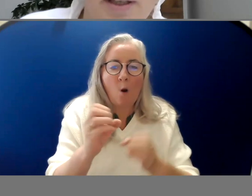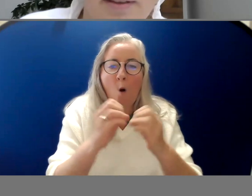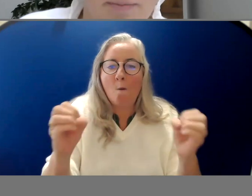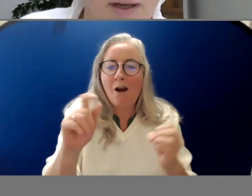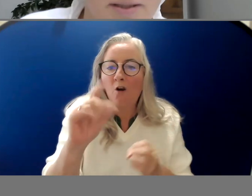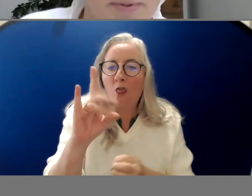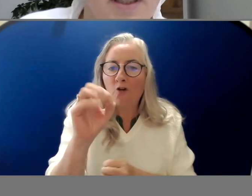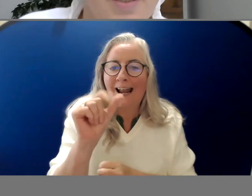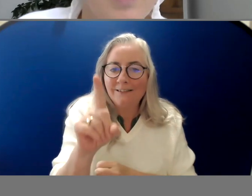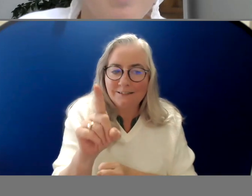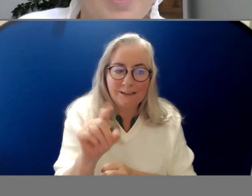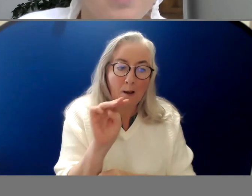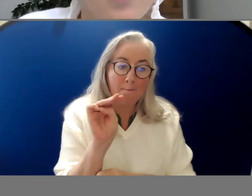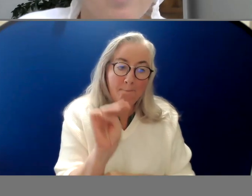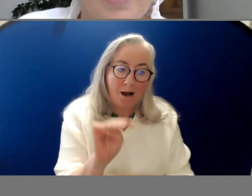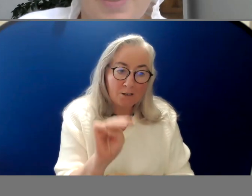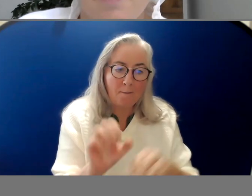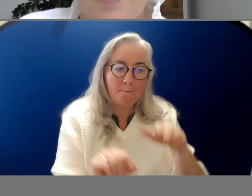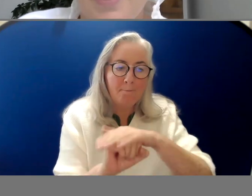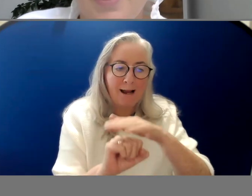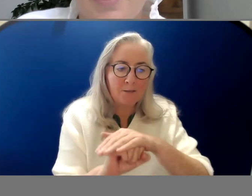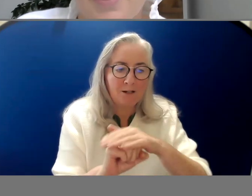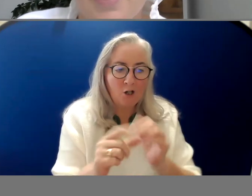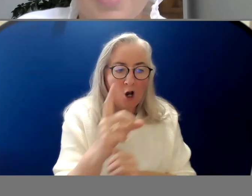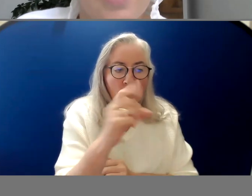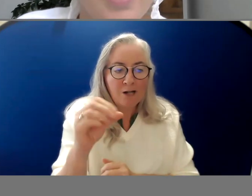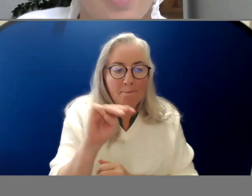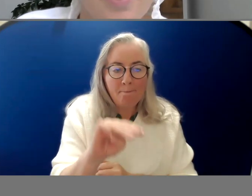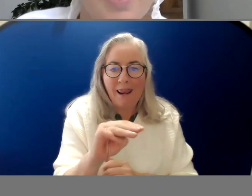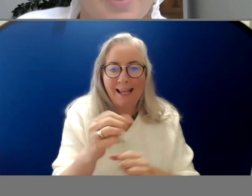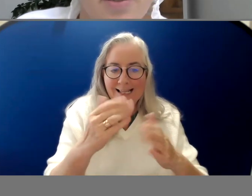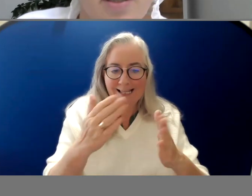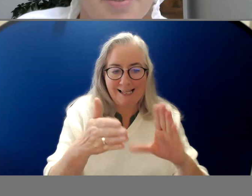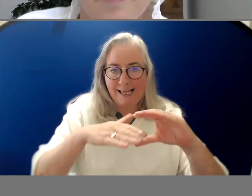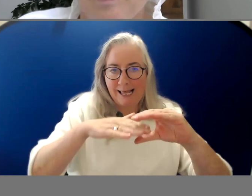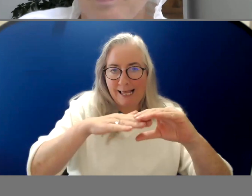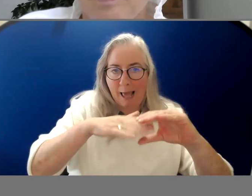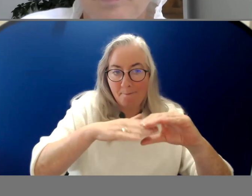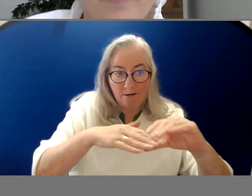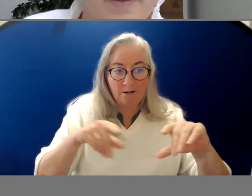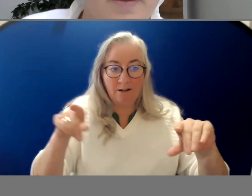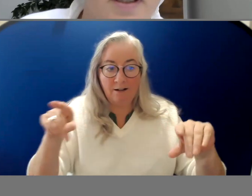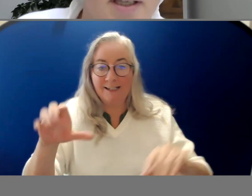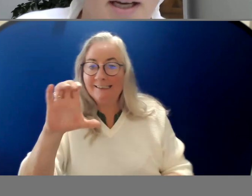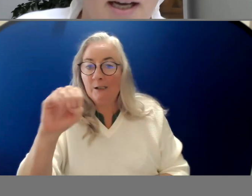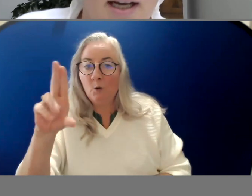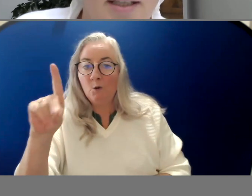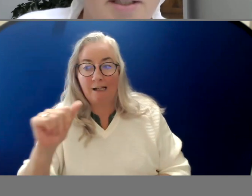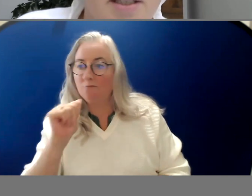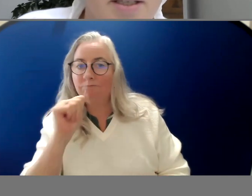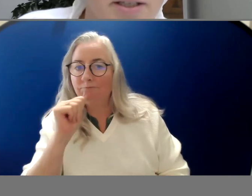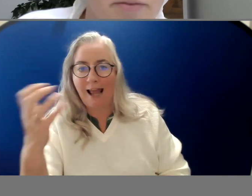are they're possible with a max 100 Mil gap in the CEUD guidelines they are not and there's a series